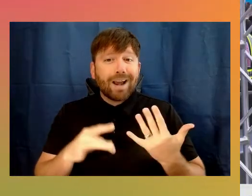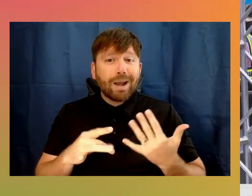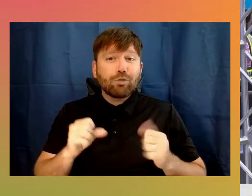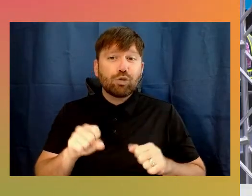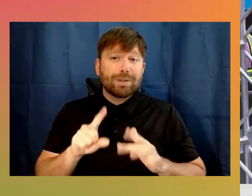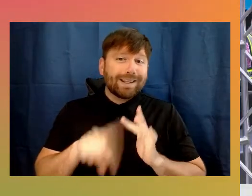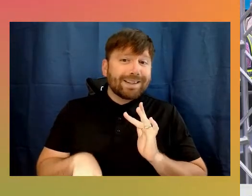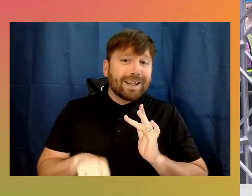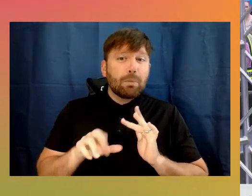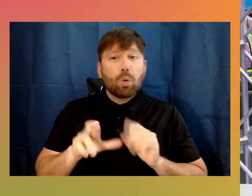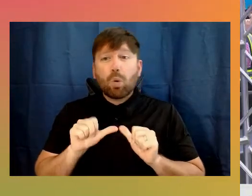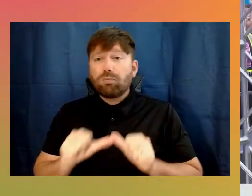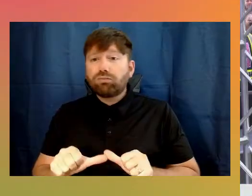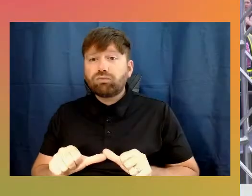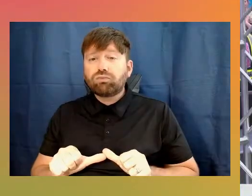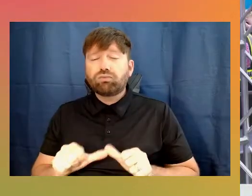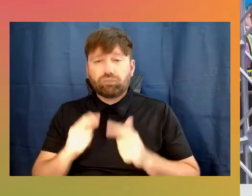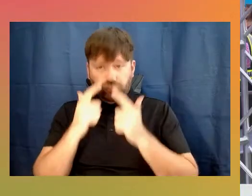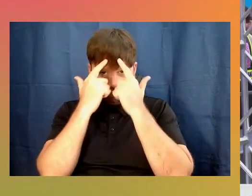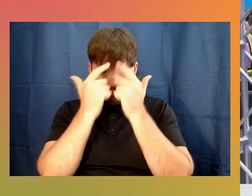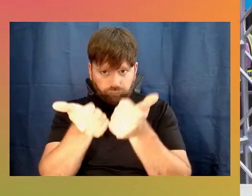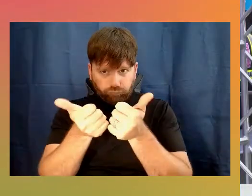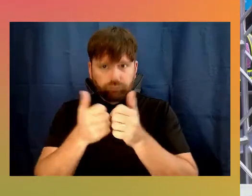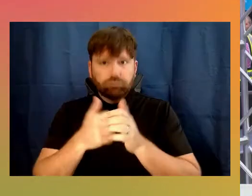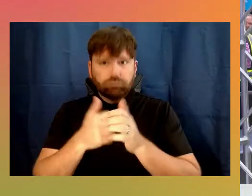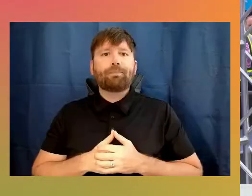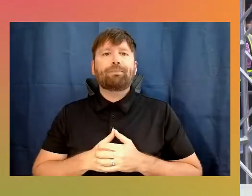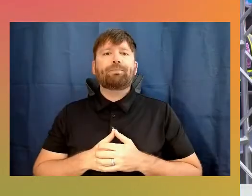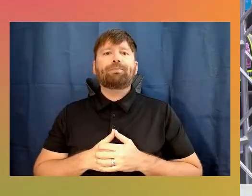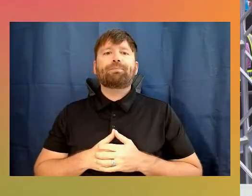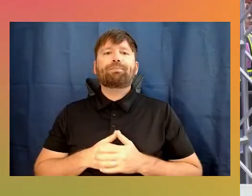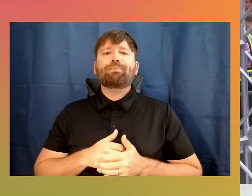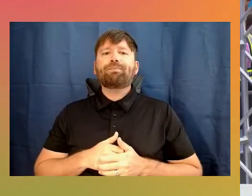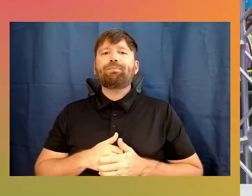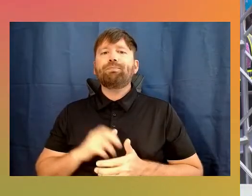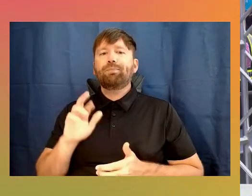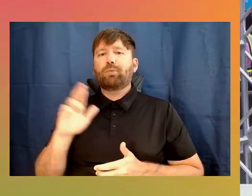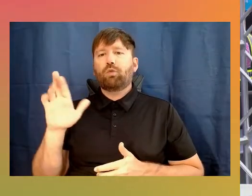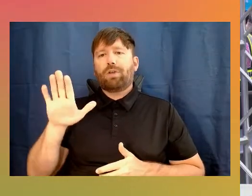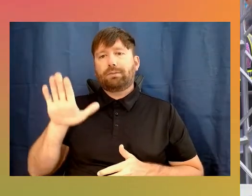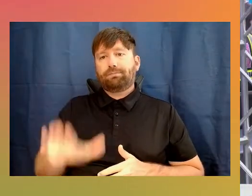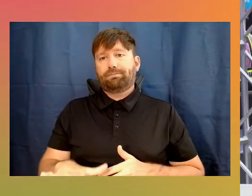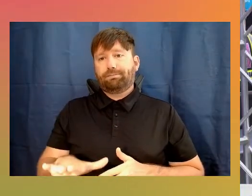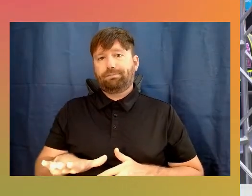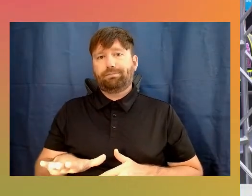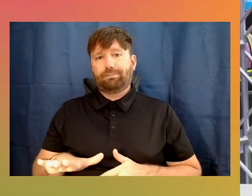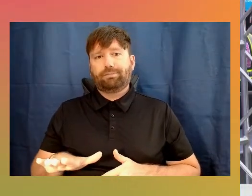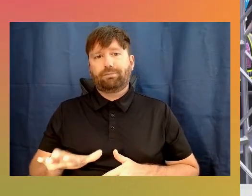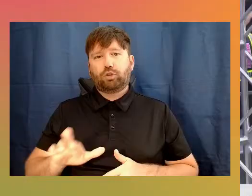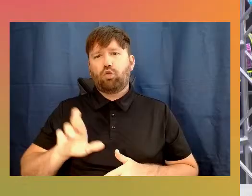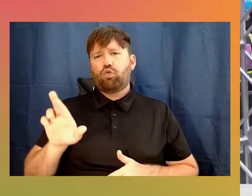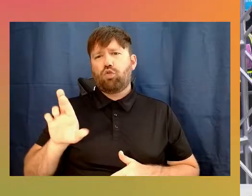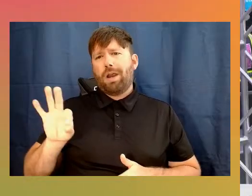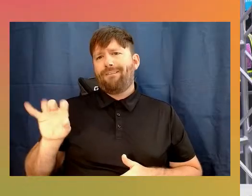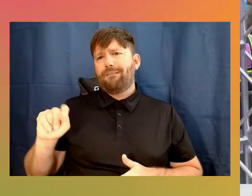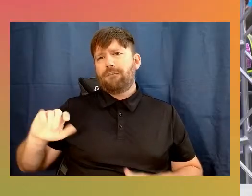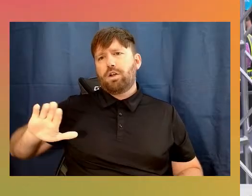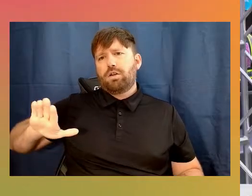LUNGE. AGAIN, YOU HAVE OPTIONS. YOU CAN TOTALLY SKIP THIS IF